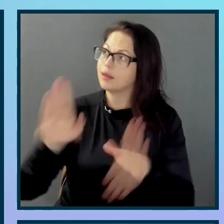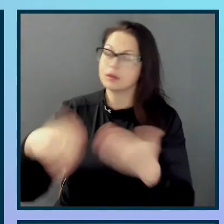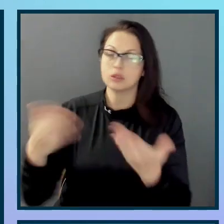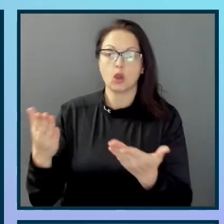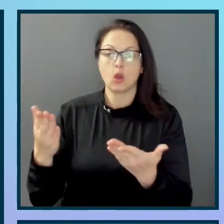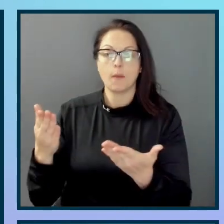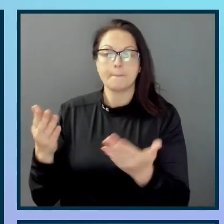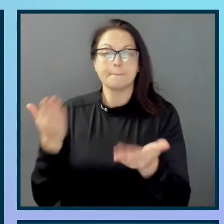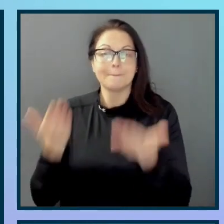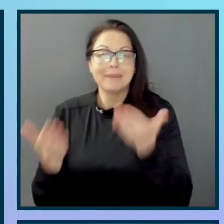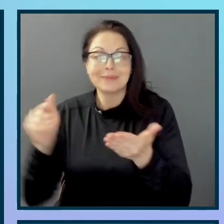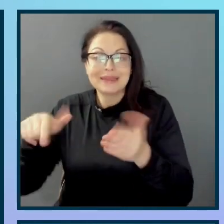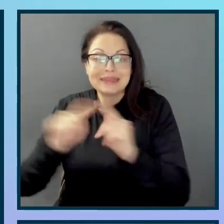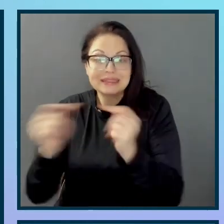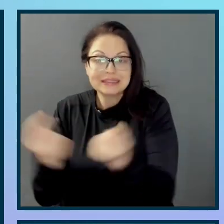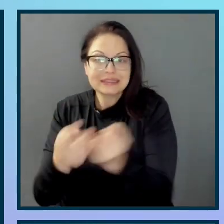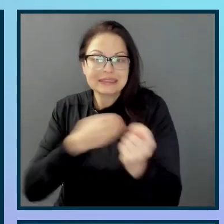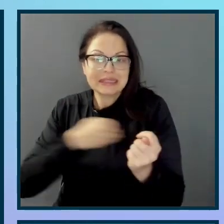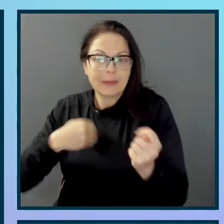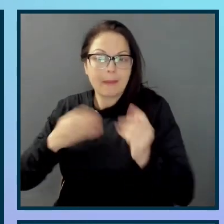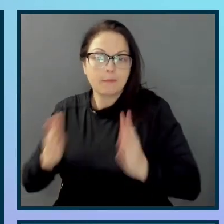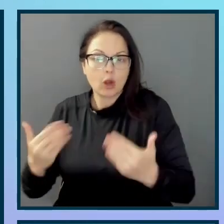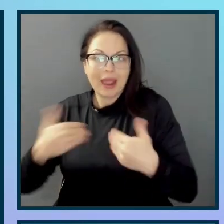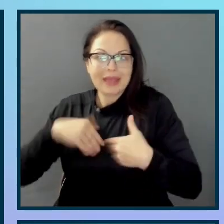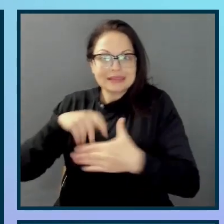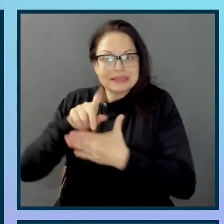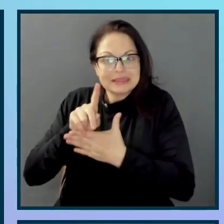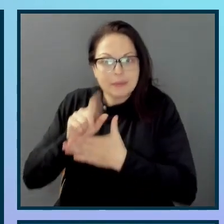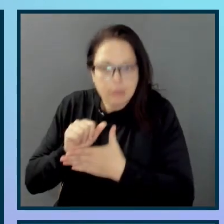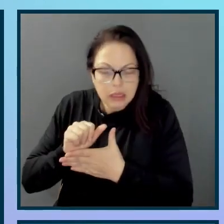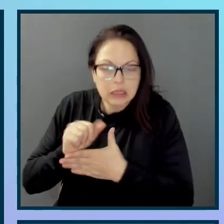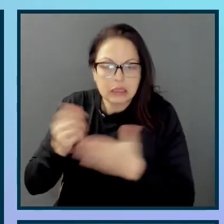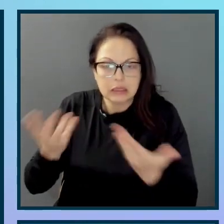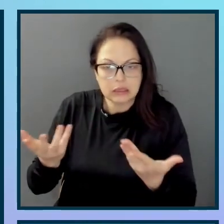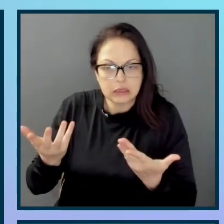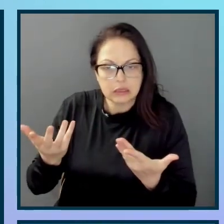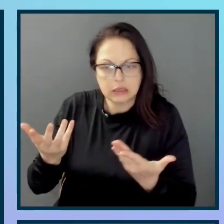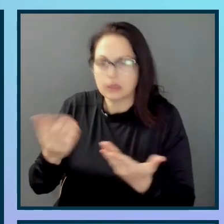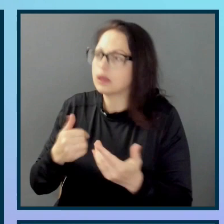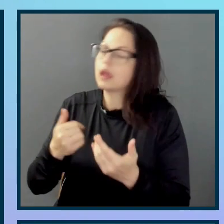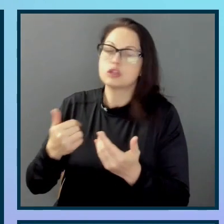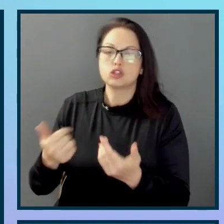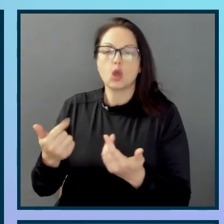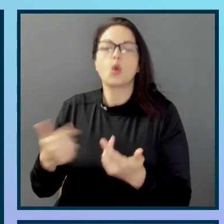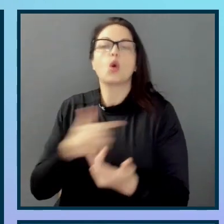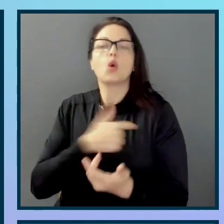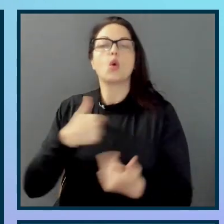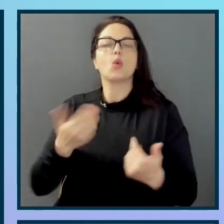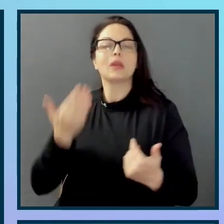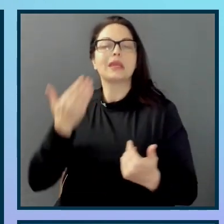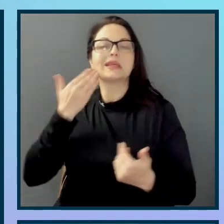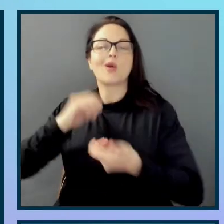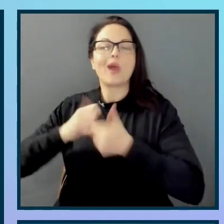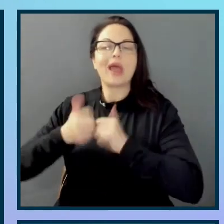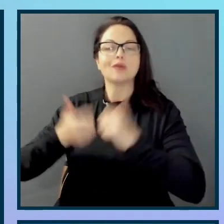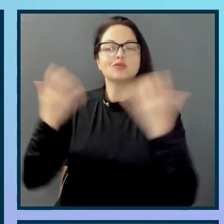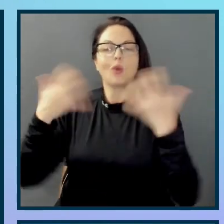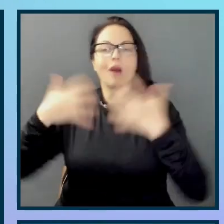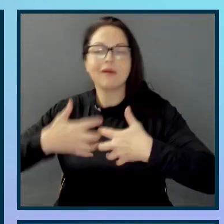or, versus this abstract concept of, well, we need to try to find people, some person with a disability,